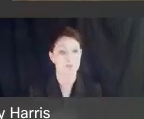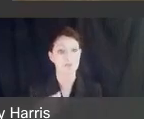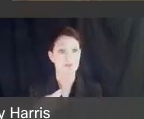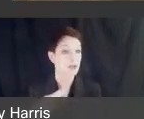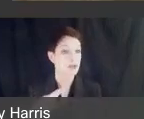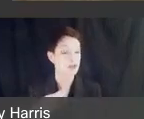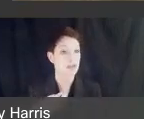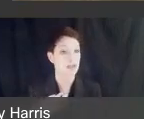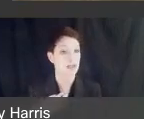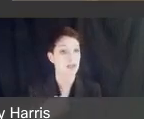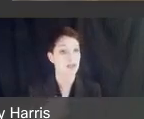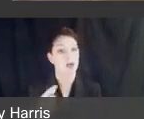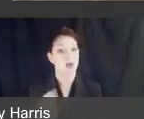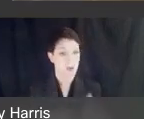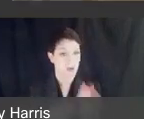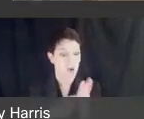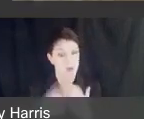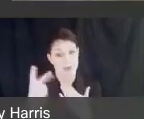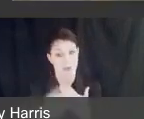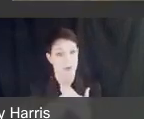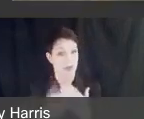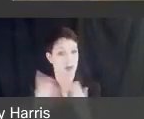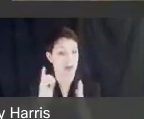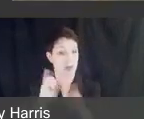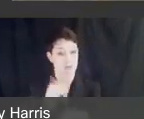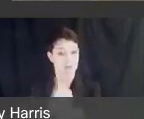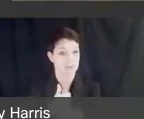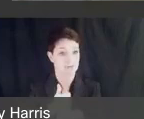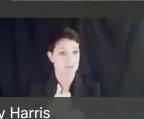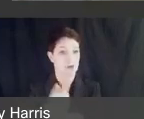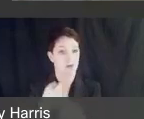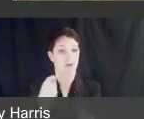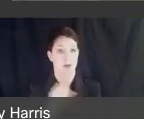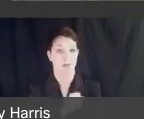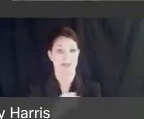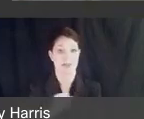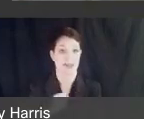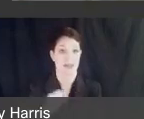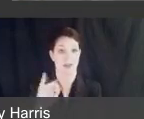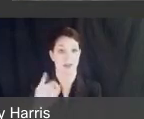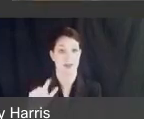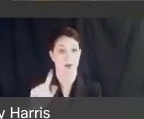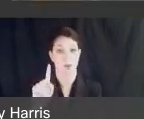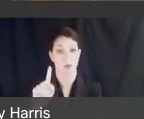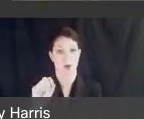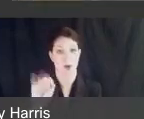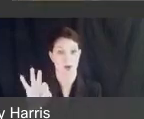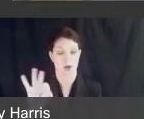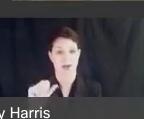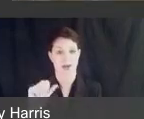requirements, and program design were all developed from Senate Bill 109, known as Act 1 of 2021,